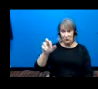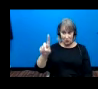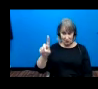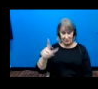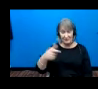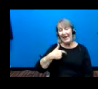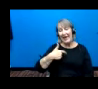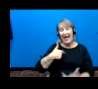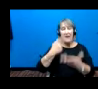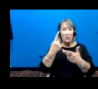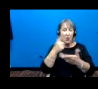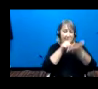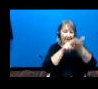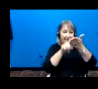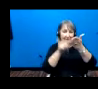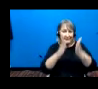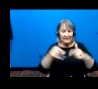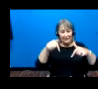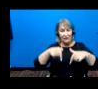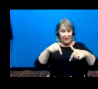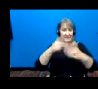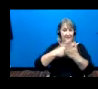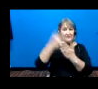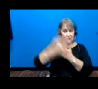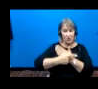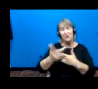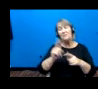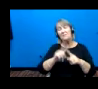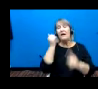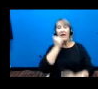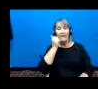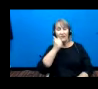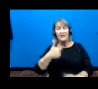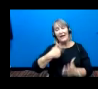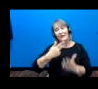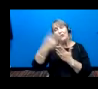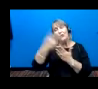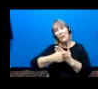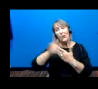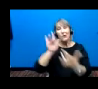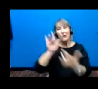for this particular project, but my everyday role is Program and Outreach Manager for Tools for Life,